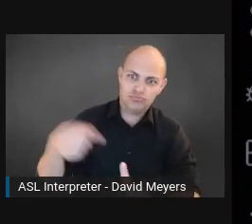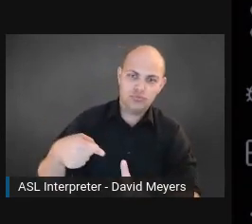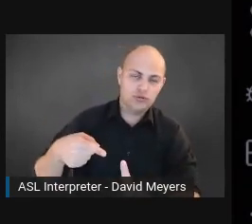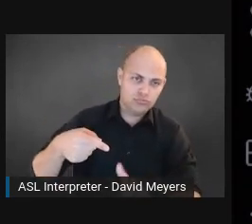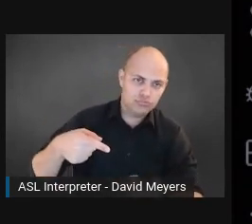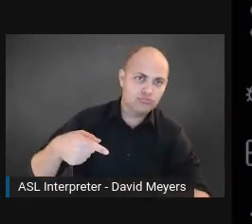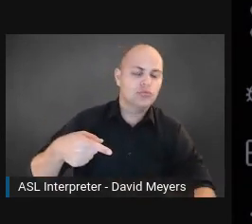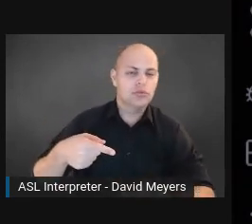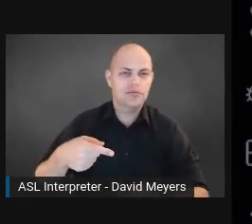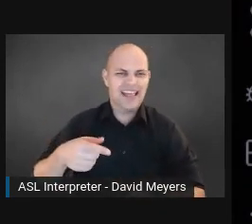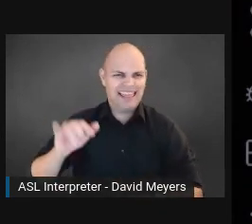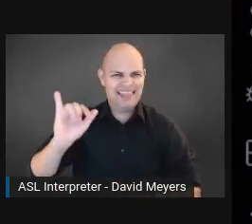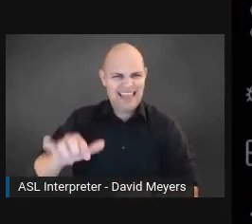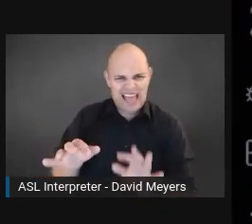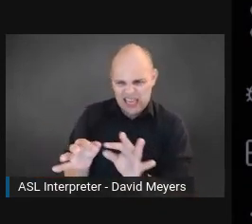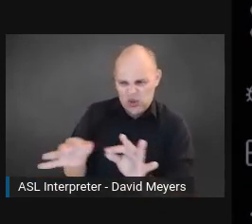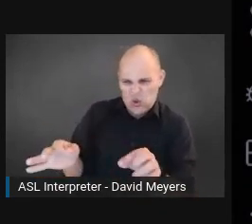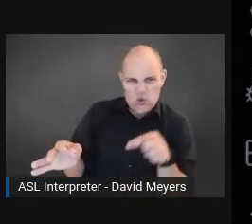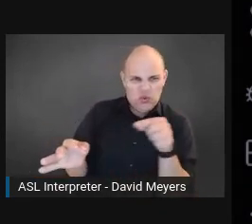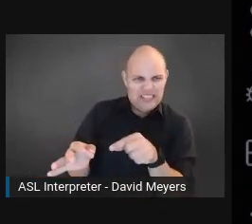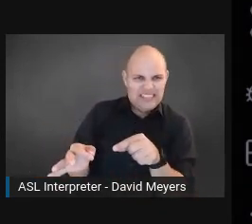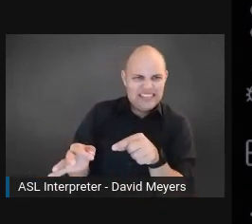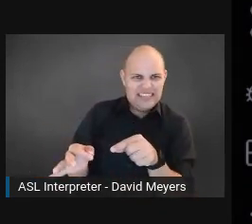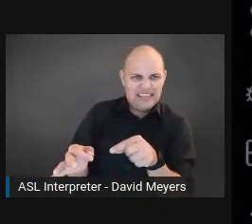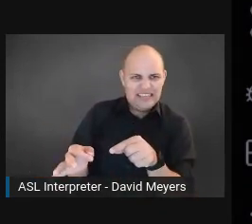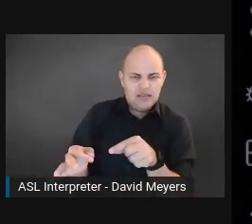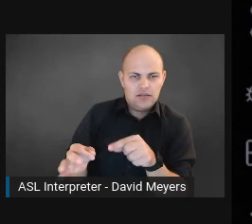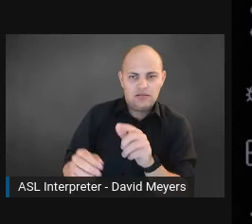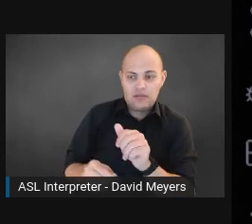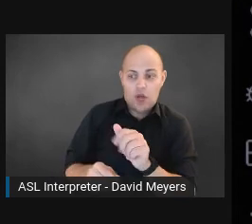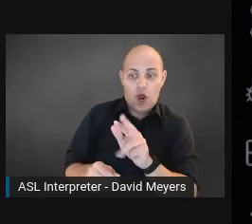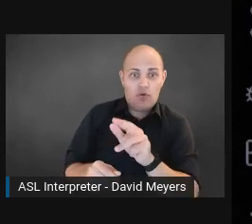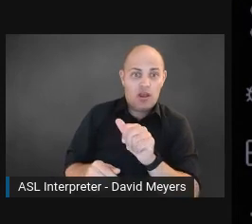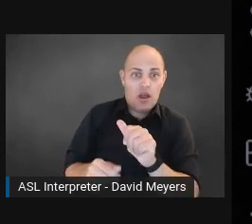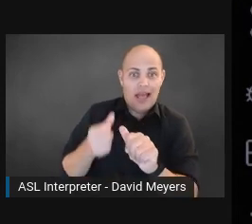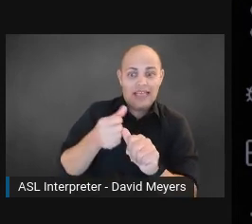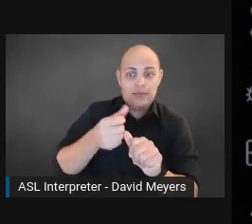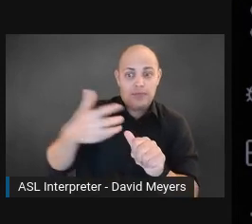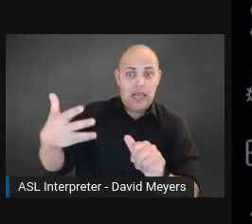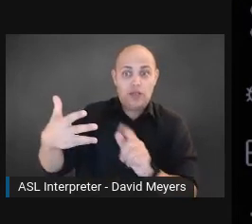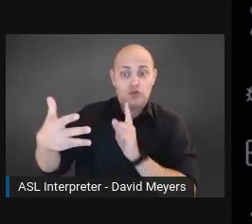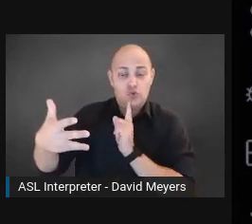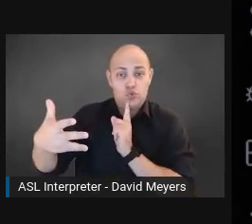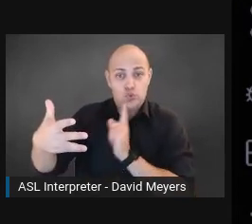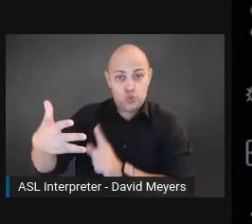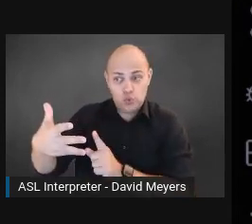On our accordion trigger, whenever ARIA-expanded is true that means that it’s open.